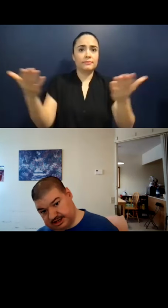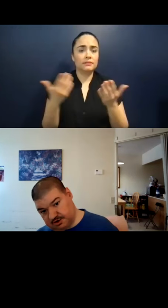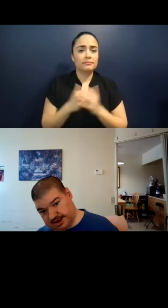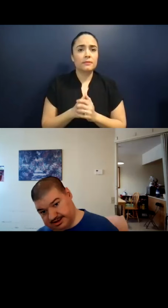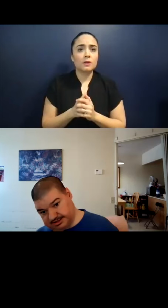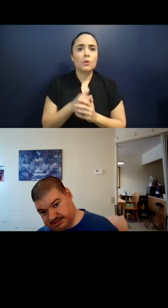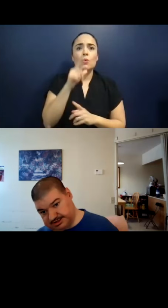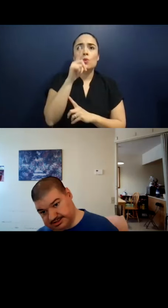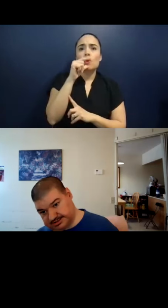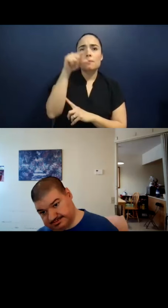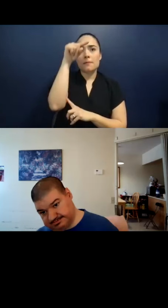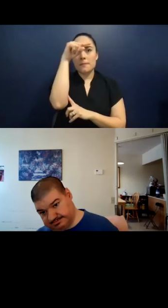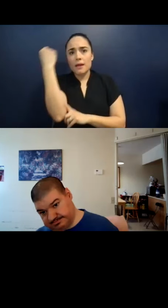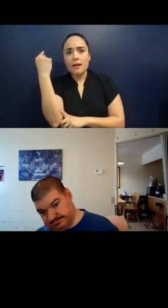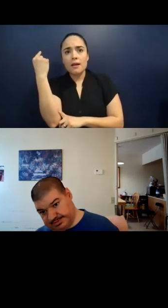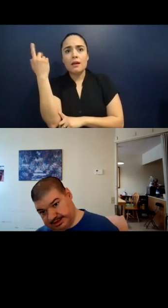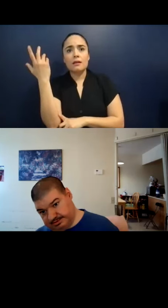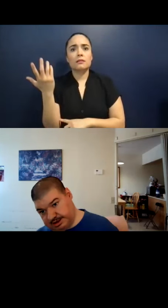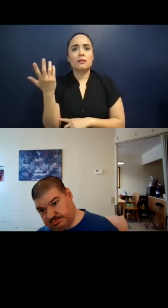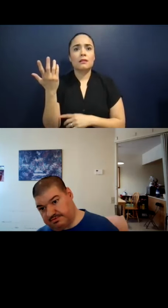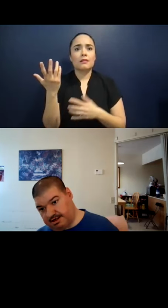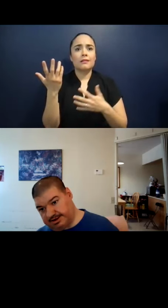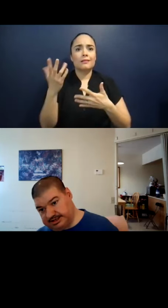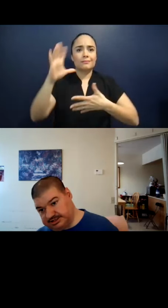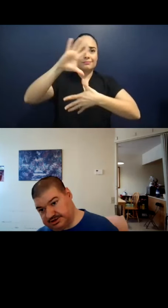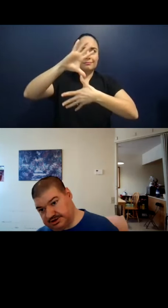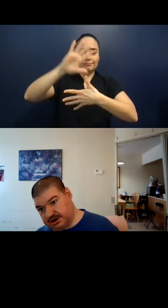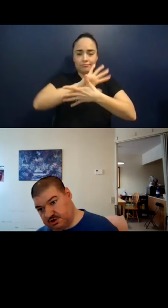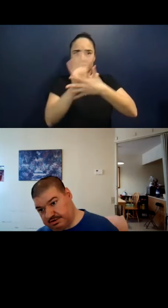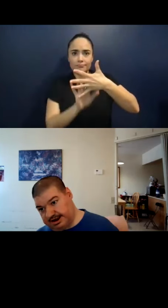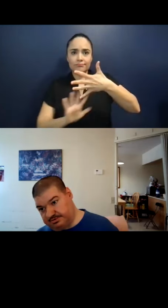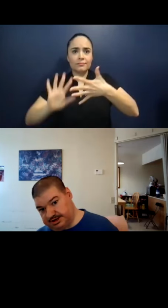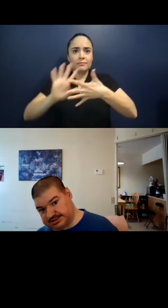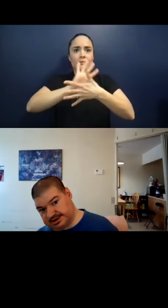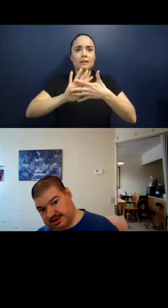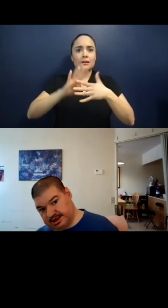, disabled people and higher weight people have